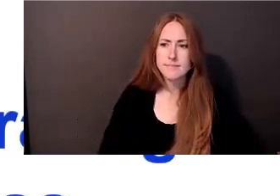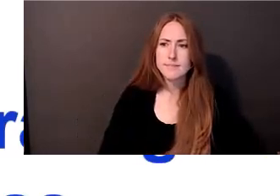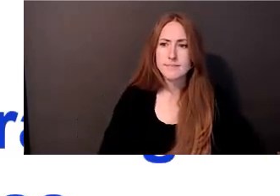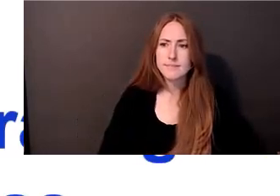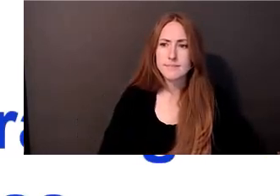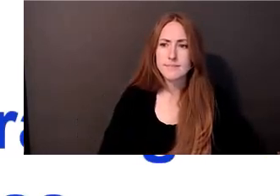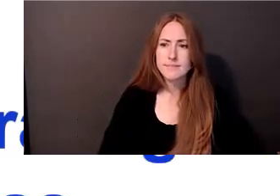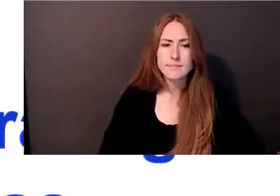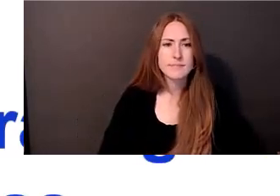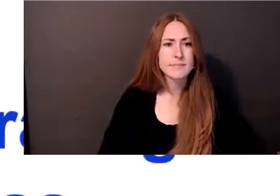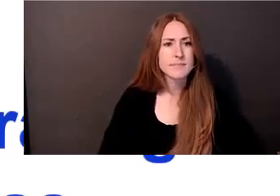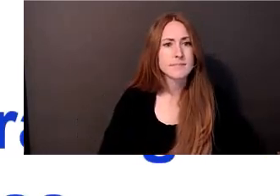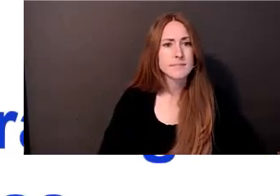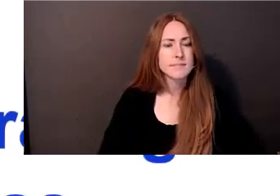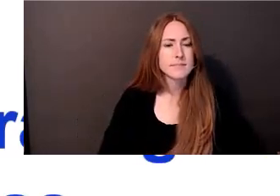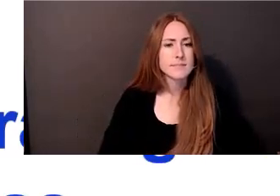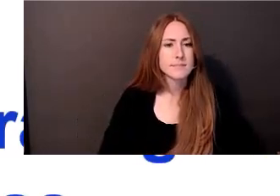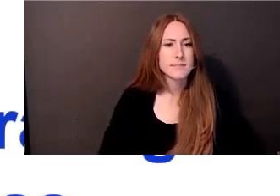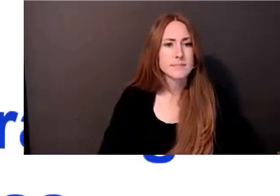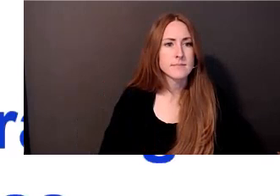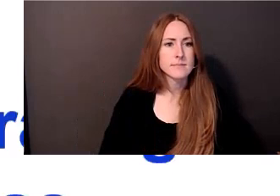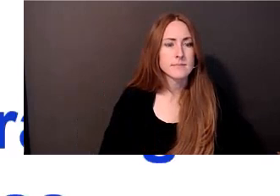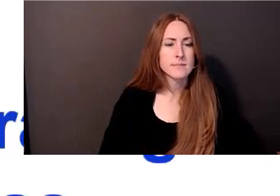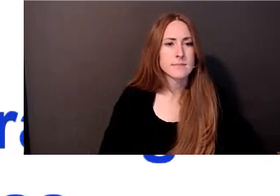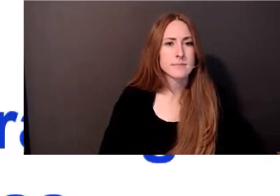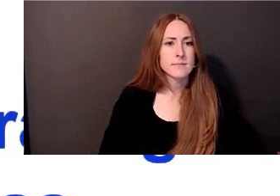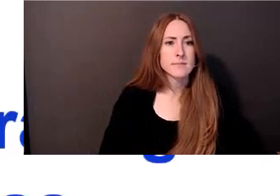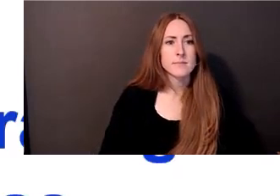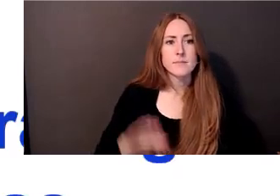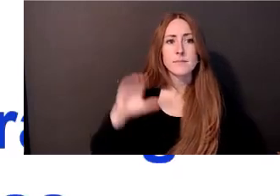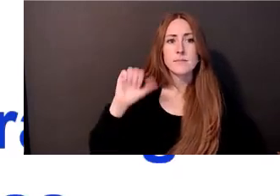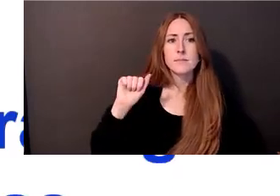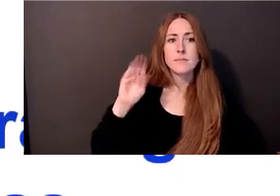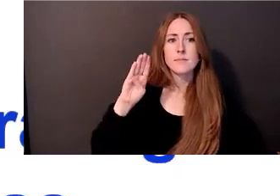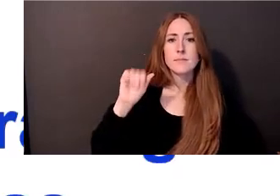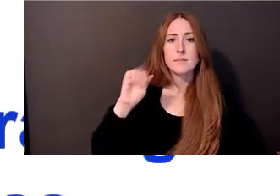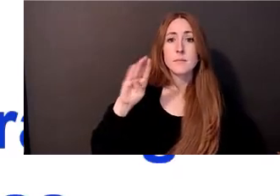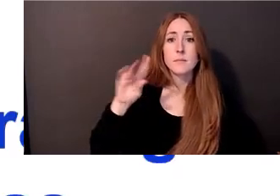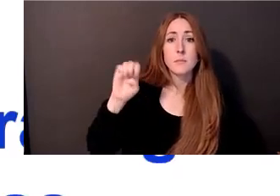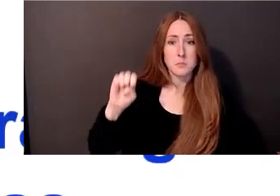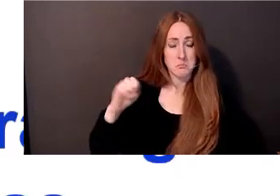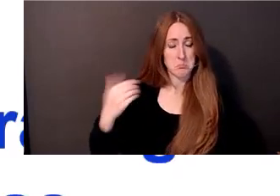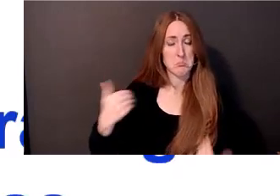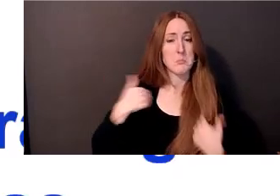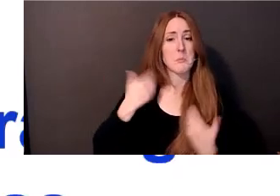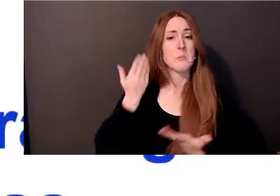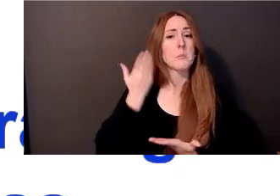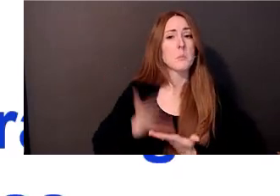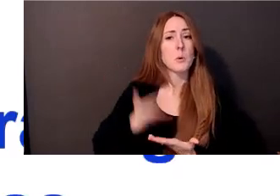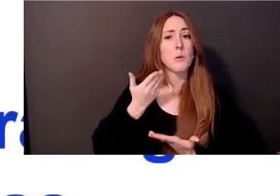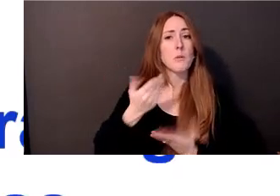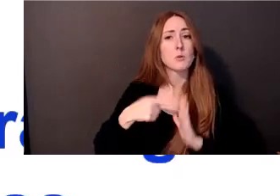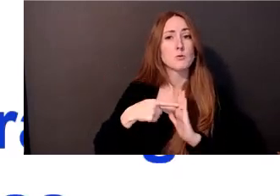CAPABLE has been shown to improve several health and financial outcomes for older adults.